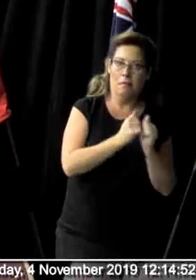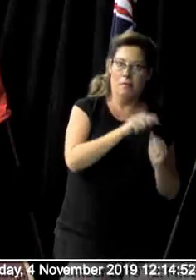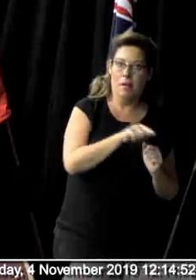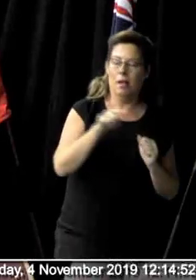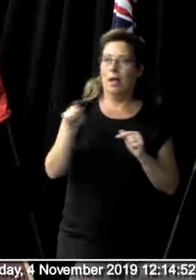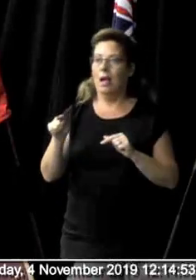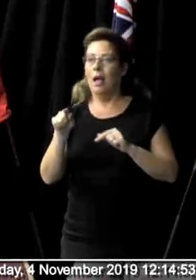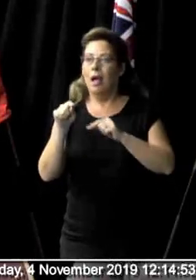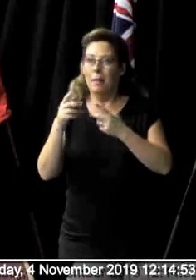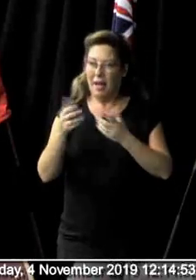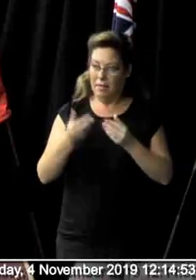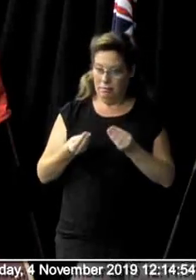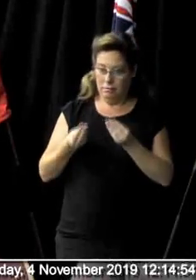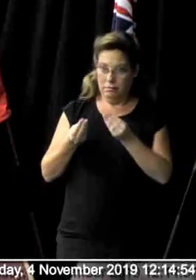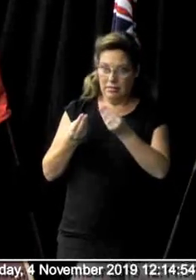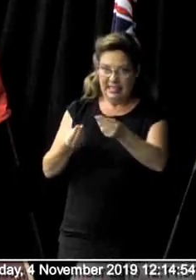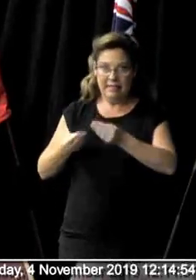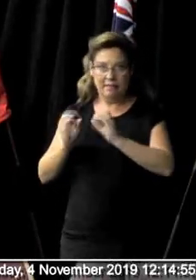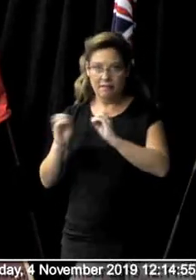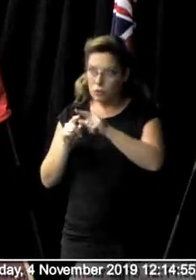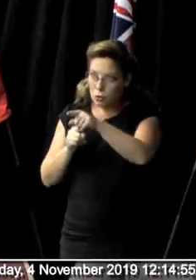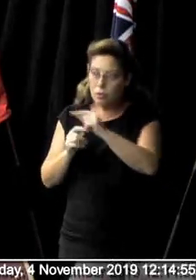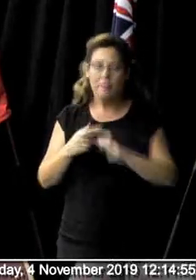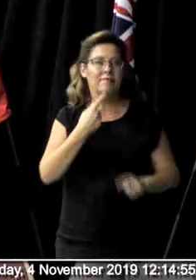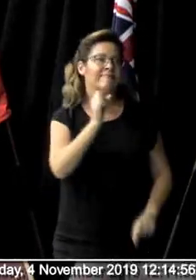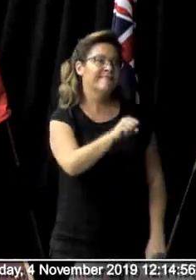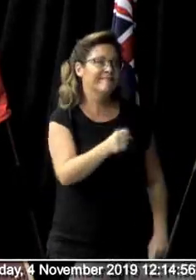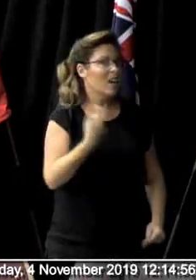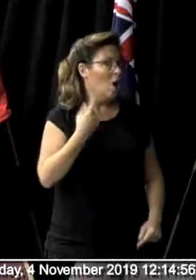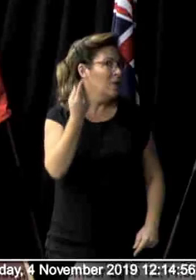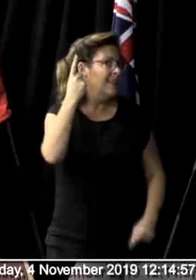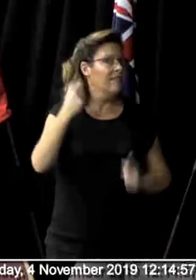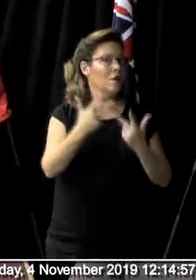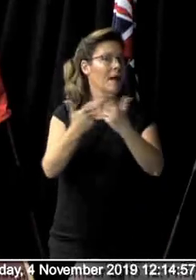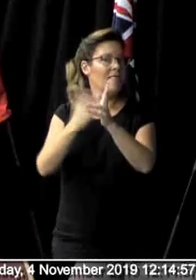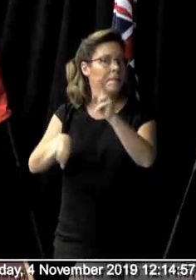through other parents just waiting at pick up, and so on, and I’d actually